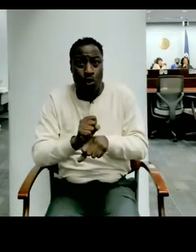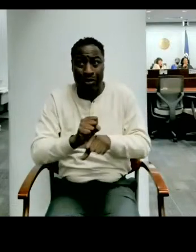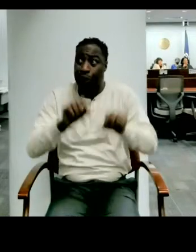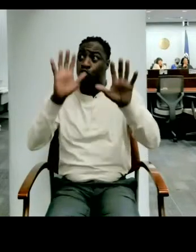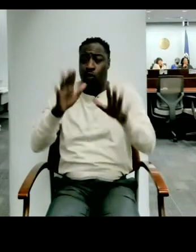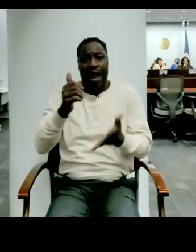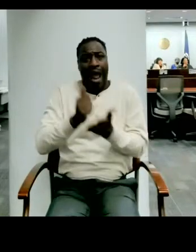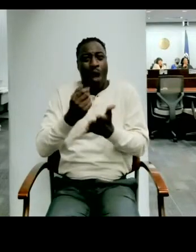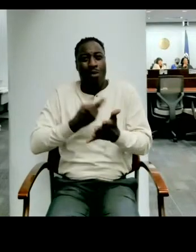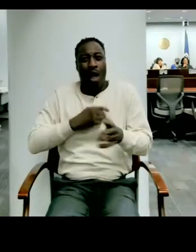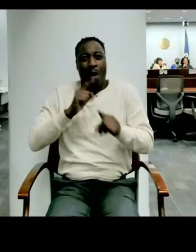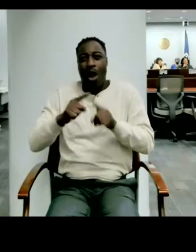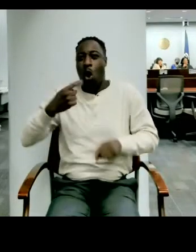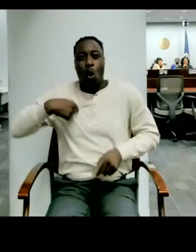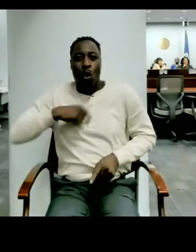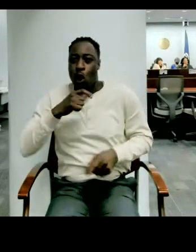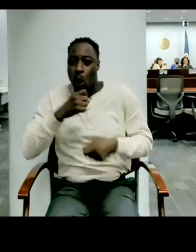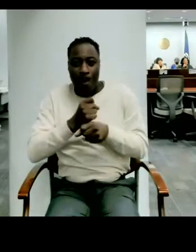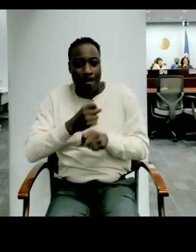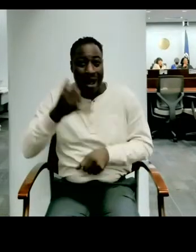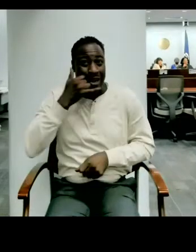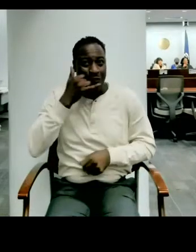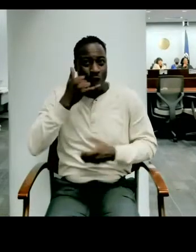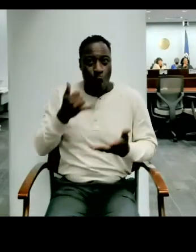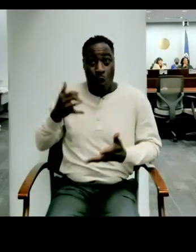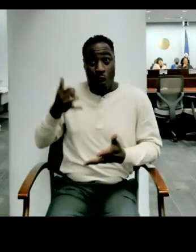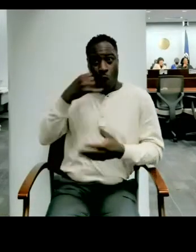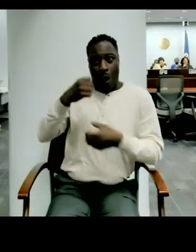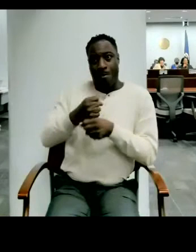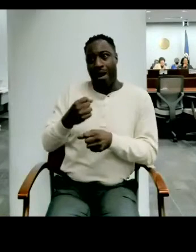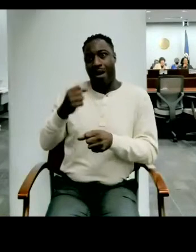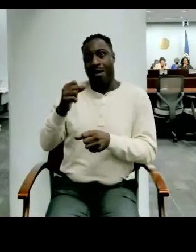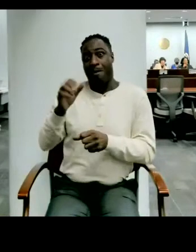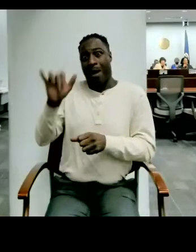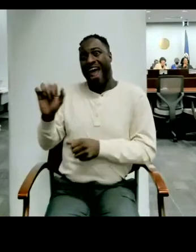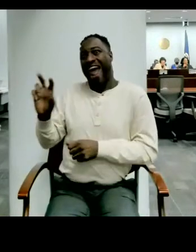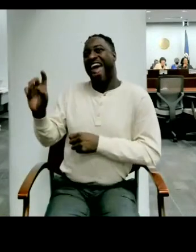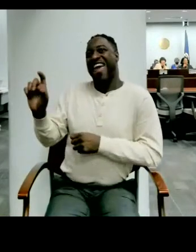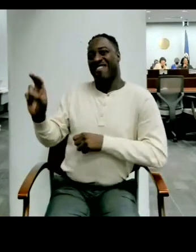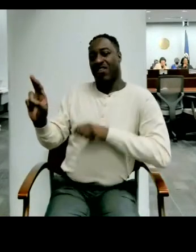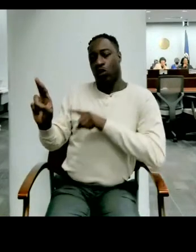That's really how most employers are with respect to AI. It's extraordinarily helpful tool,